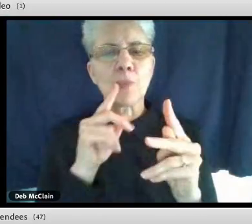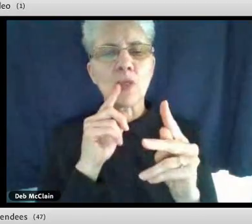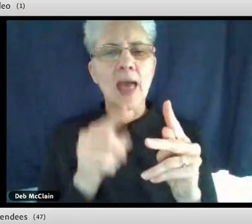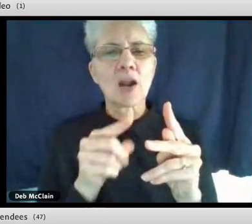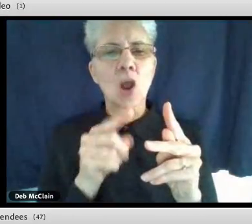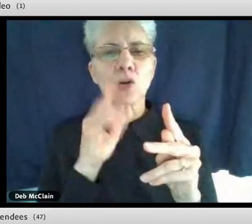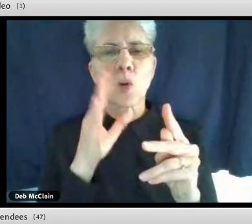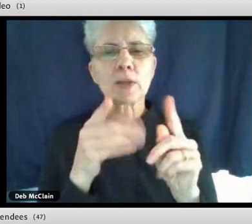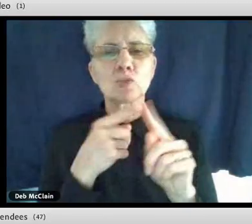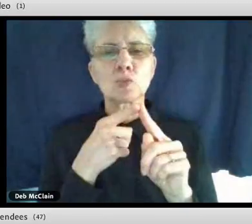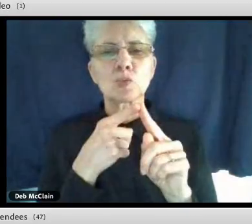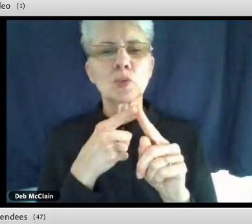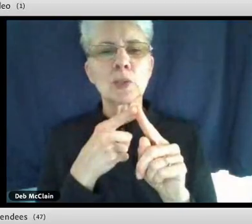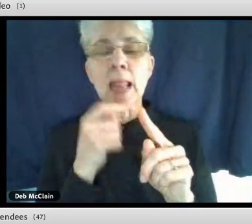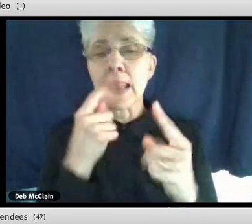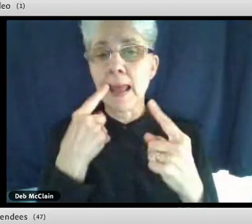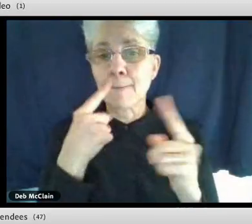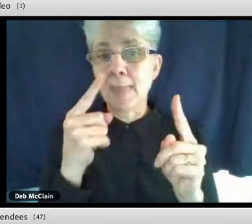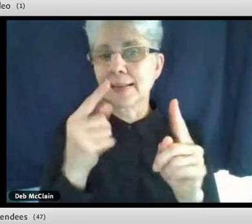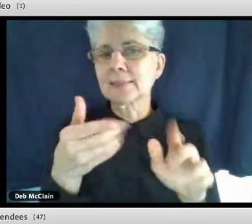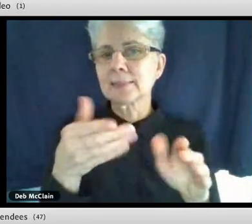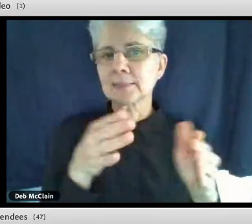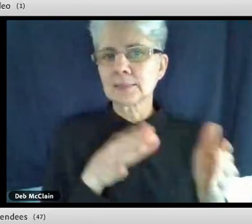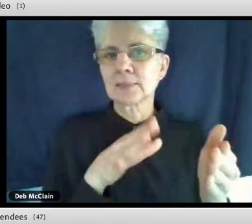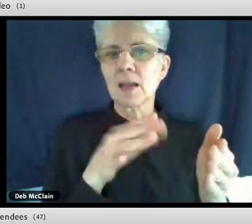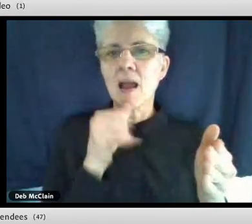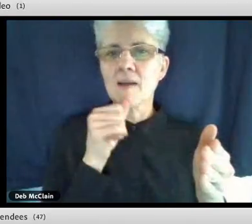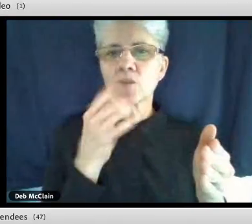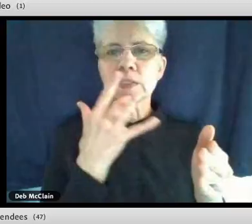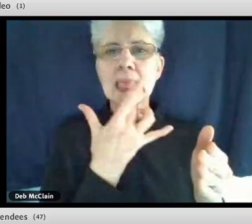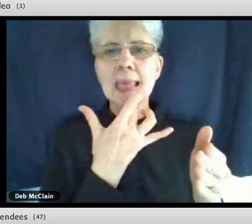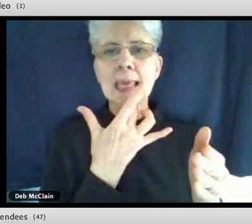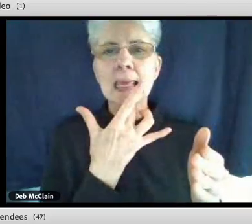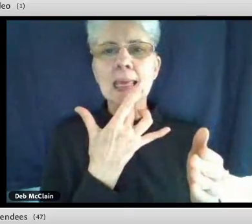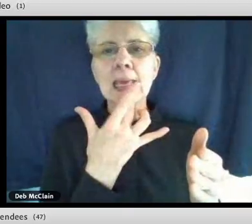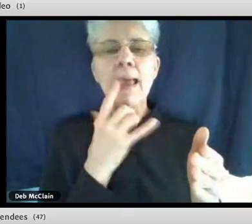are going to not make it, unfortunately, has gone down.